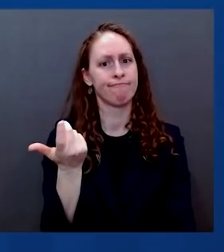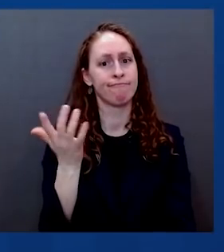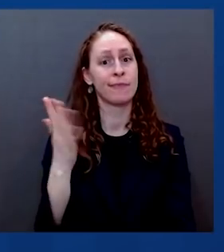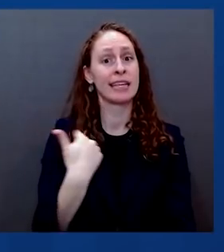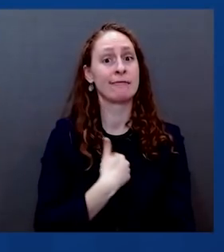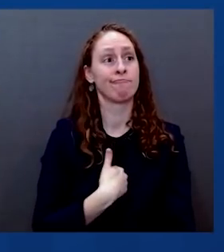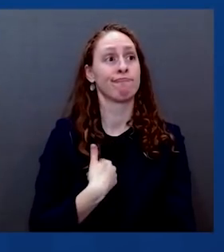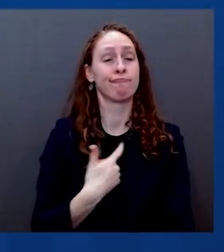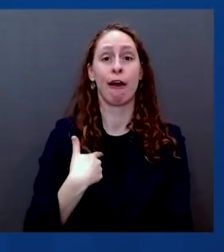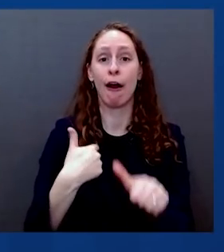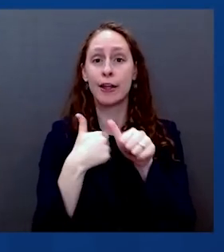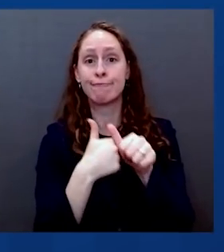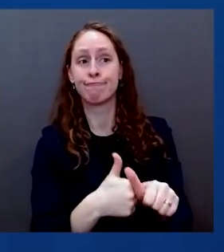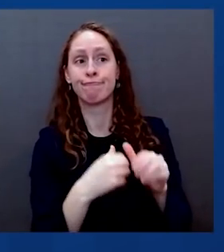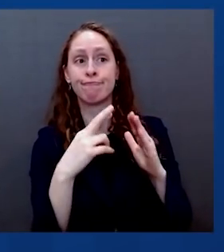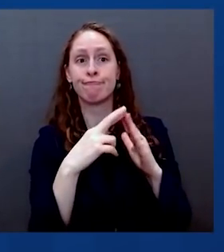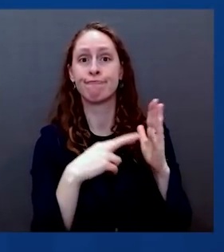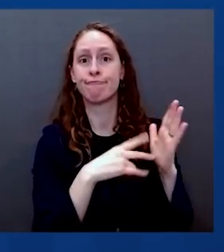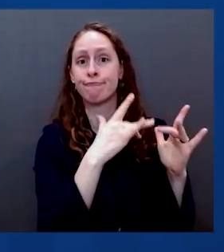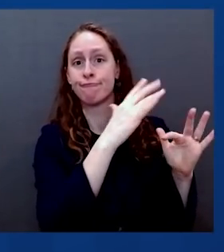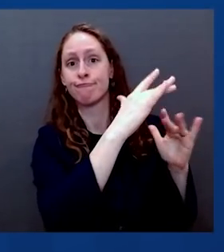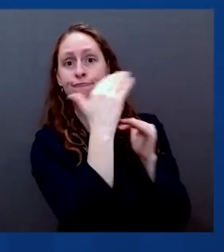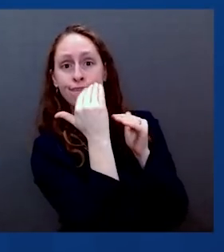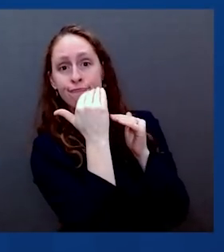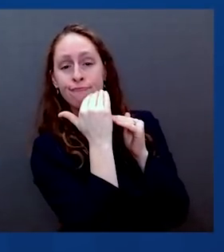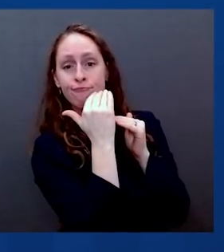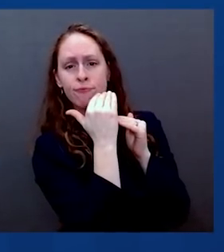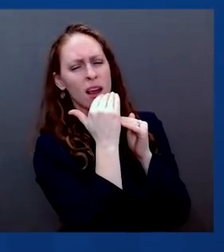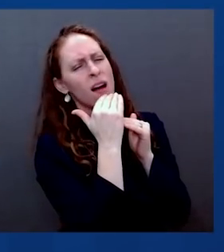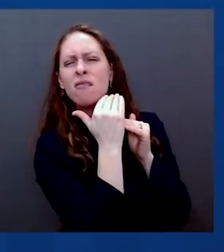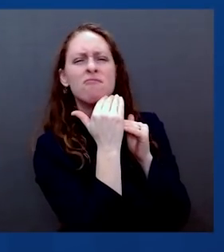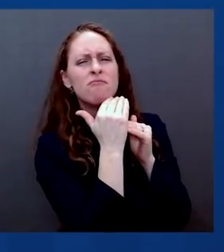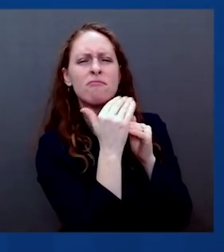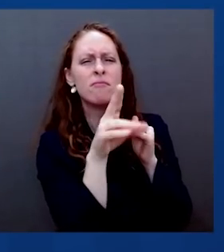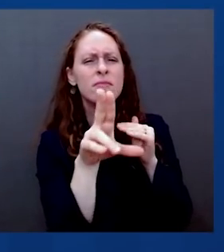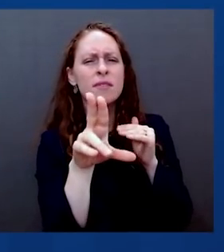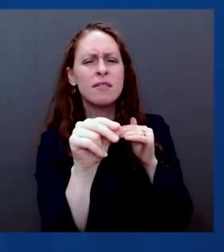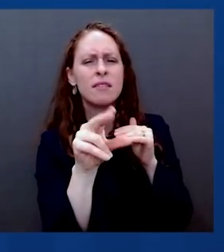Instead, let us tell them that we stood together